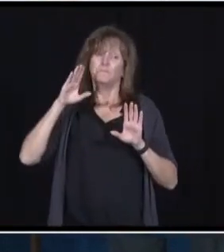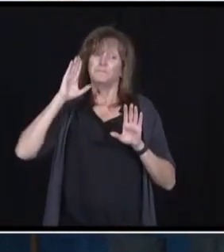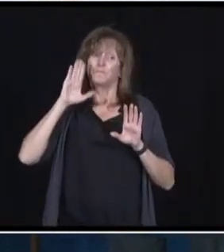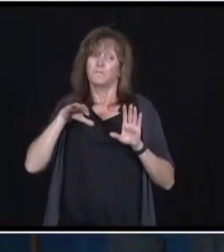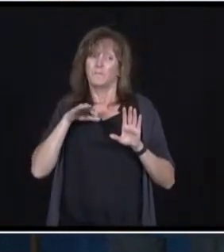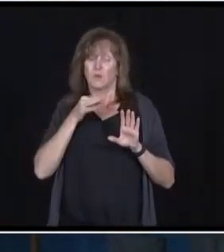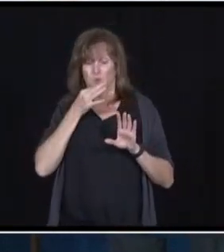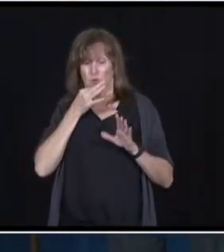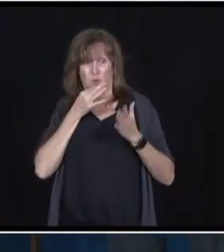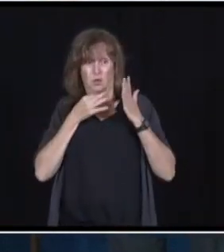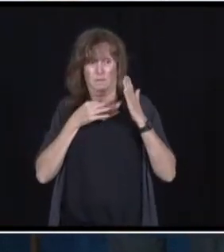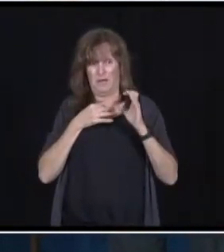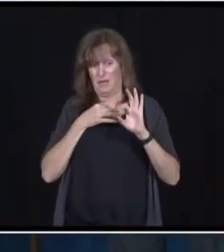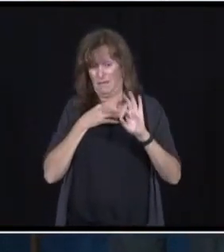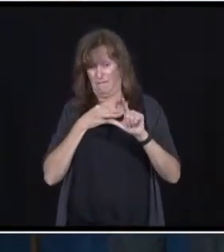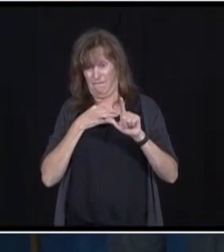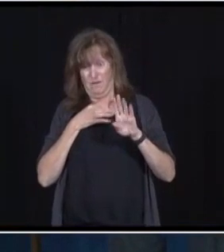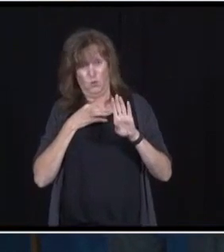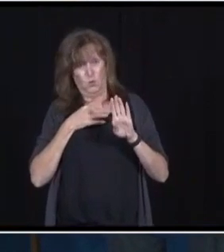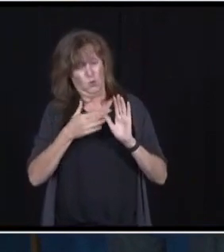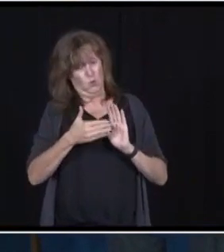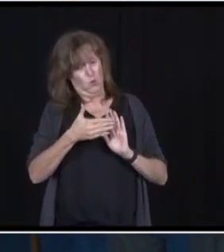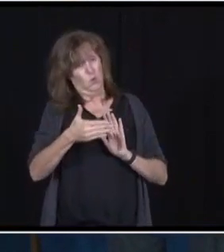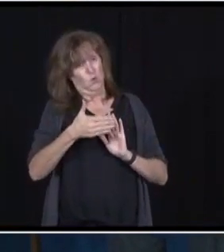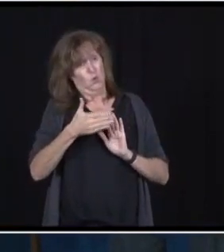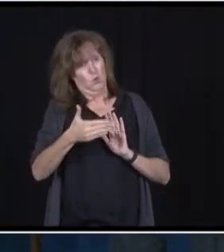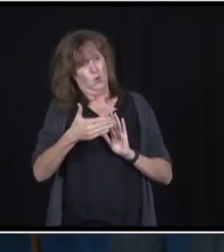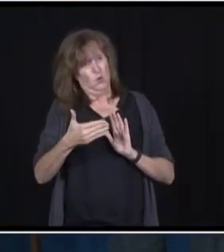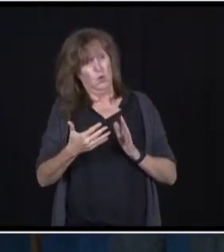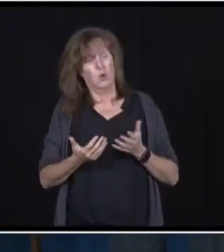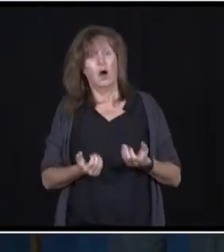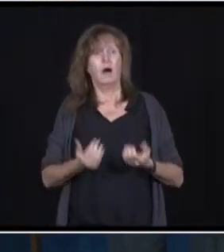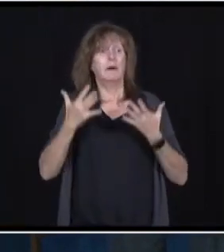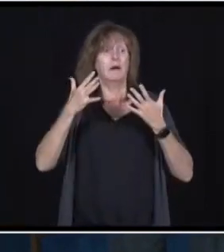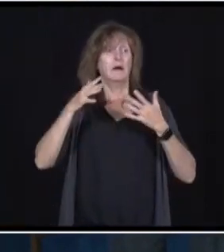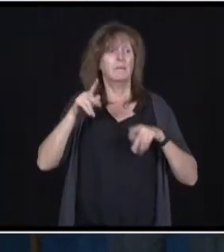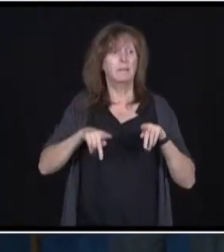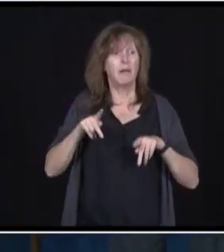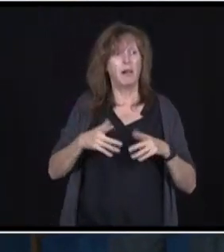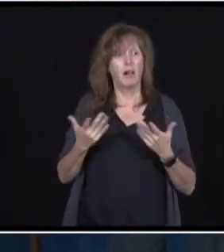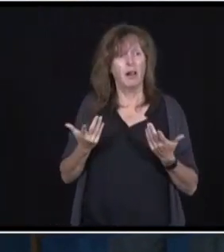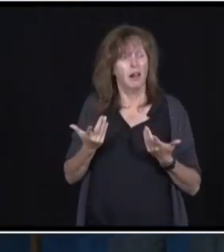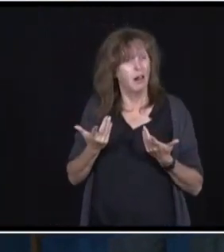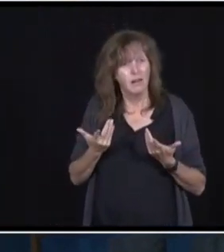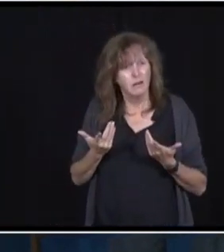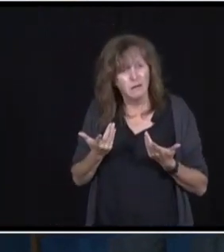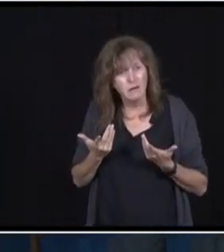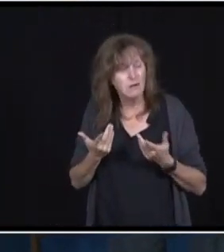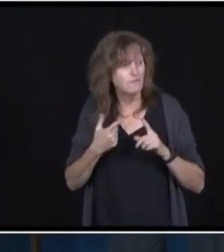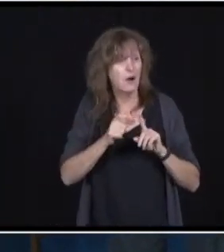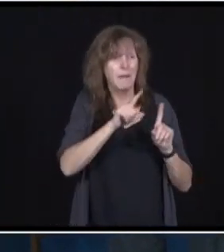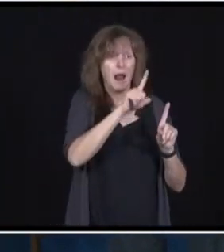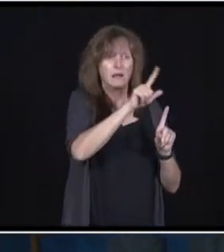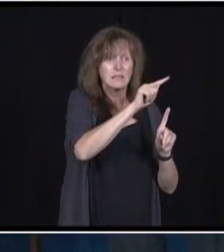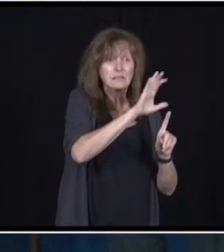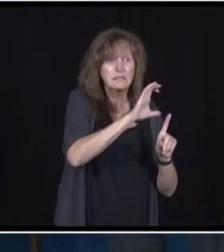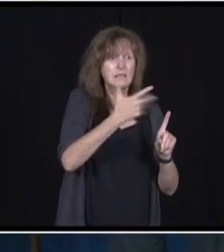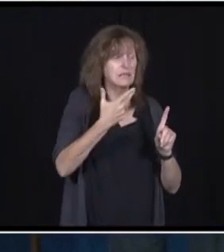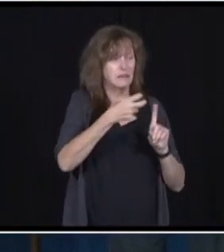We do have a fall plan that does take into account all of these issues that will be coming forward. But it certainly does anticipate an increase in the